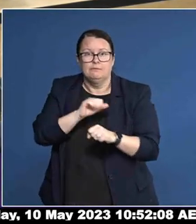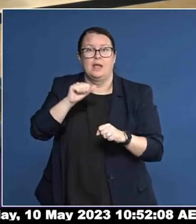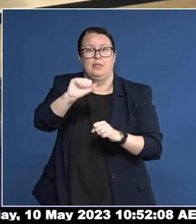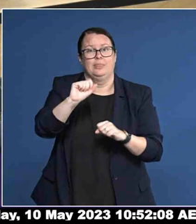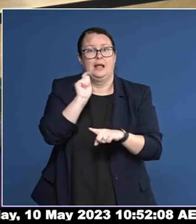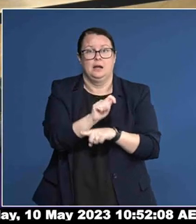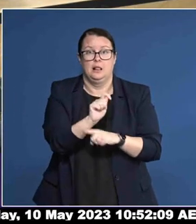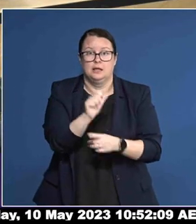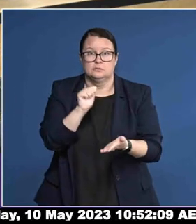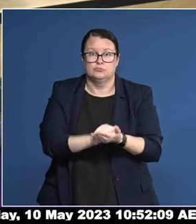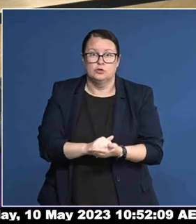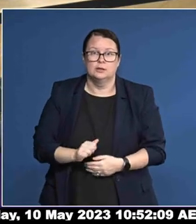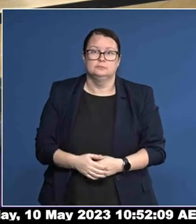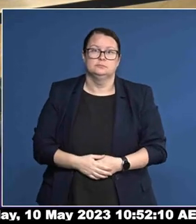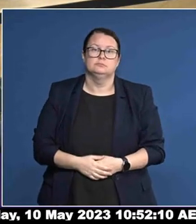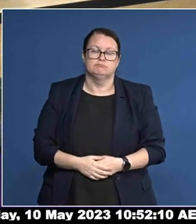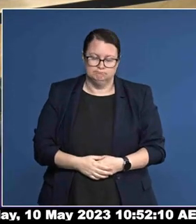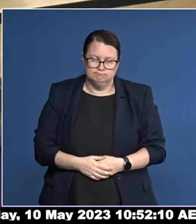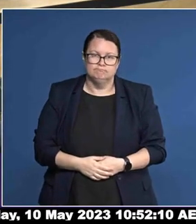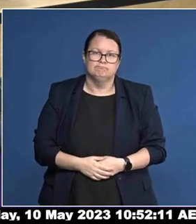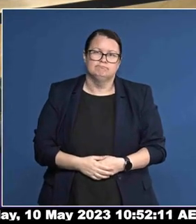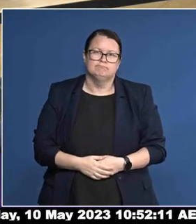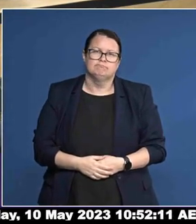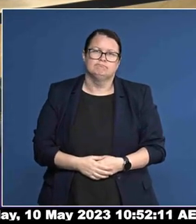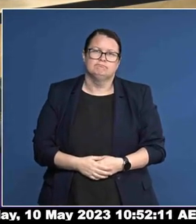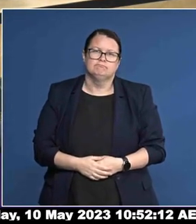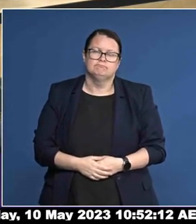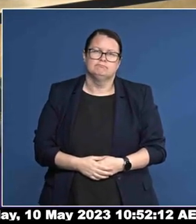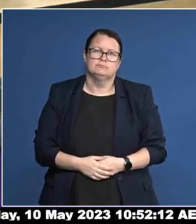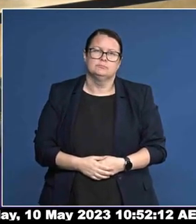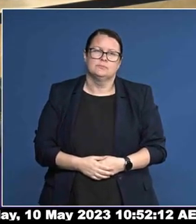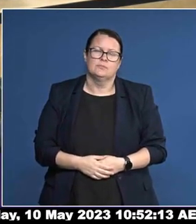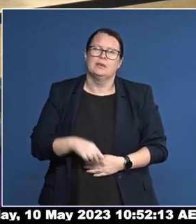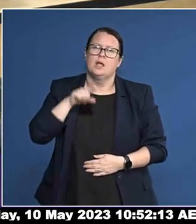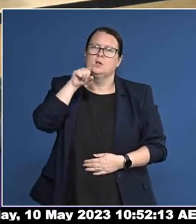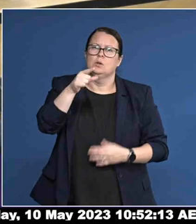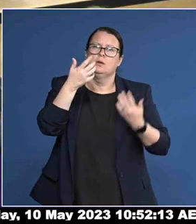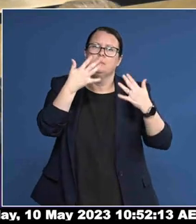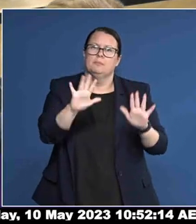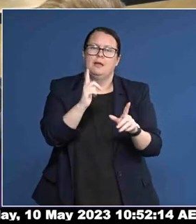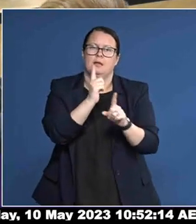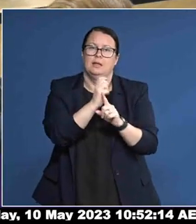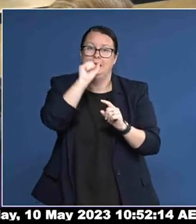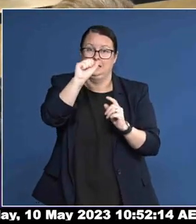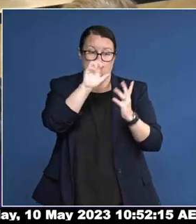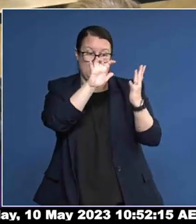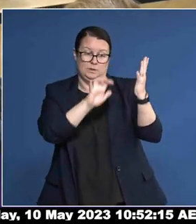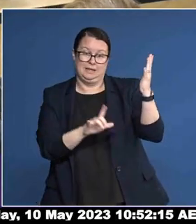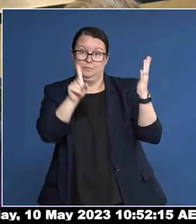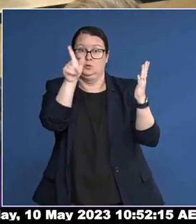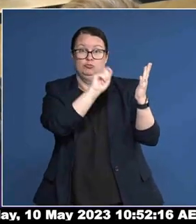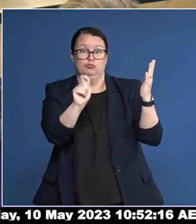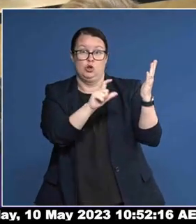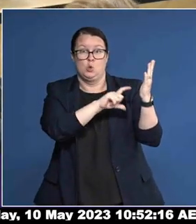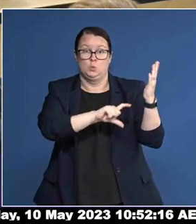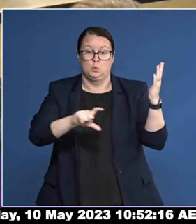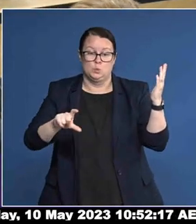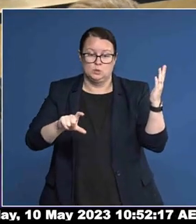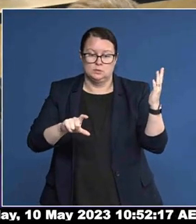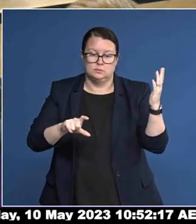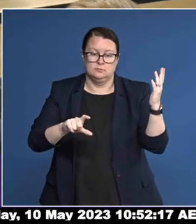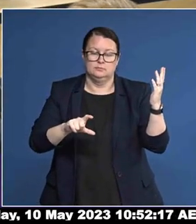You make reference in your statement at paragraph 34,